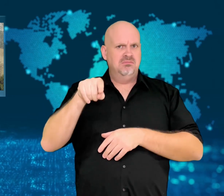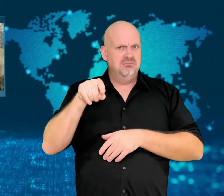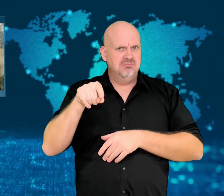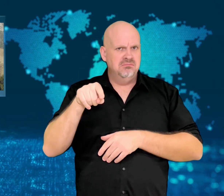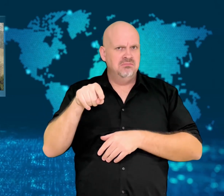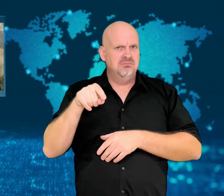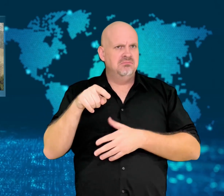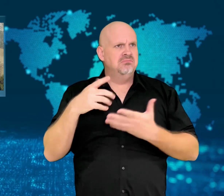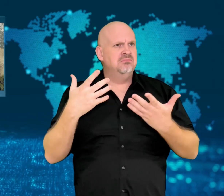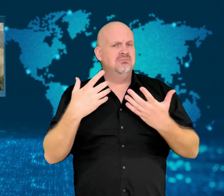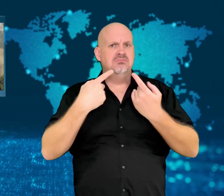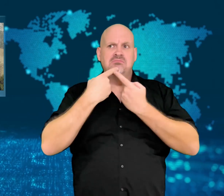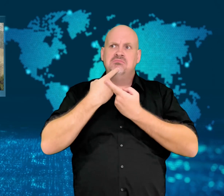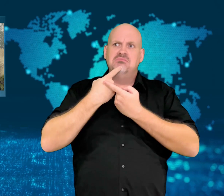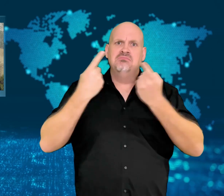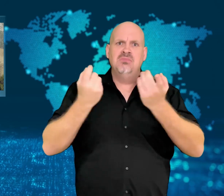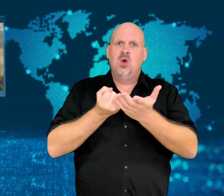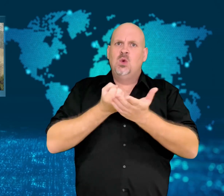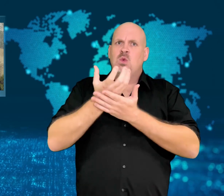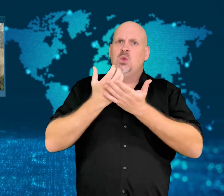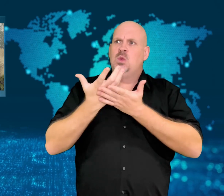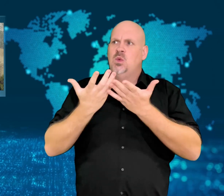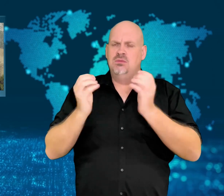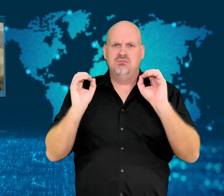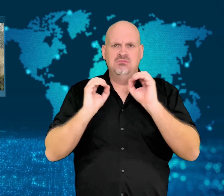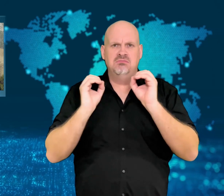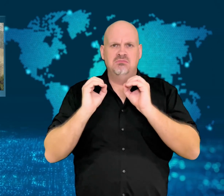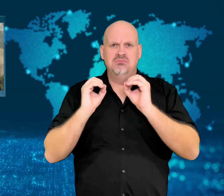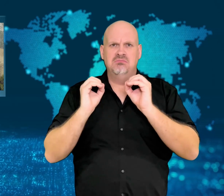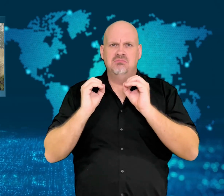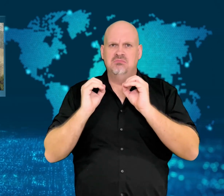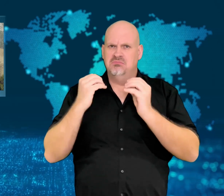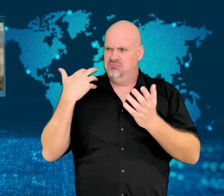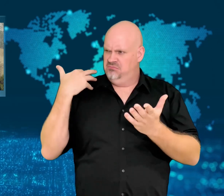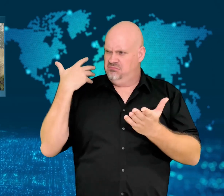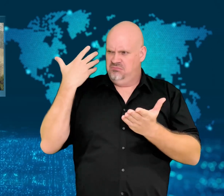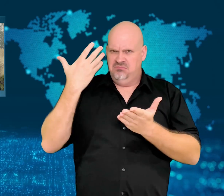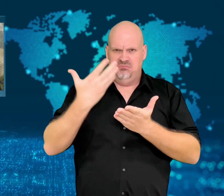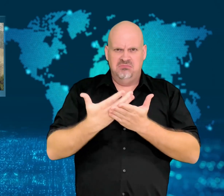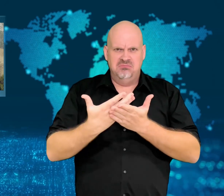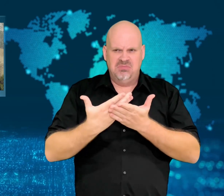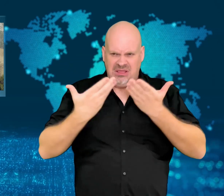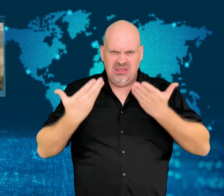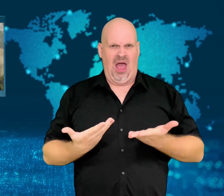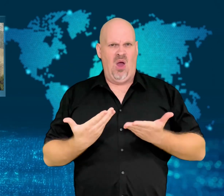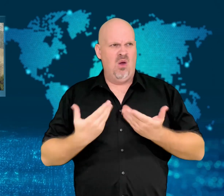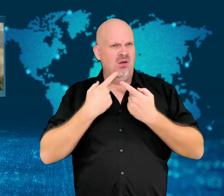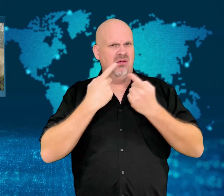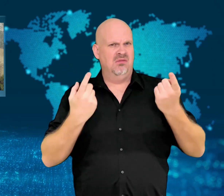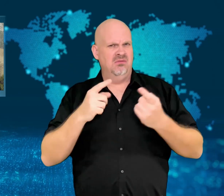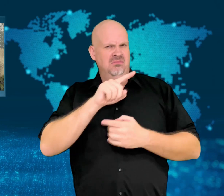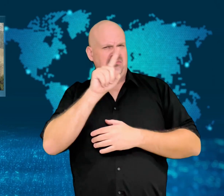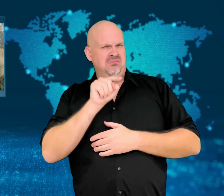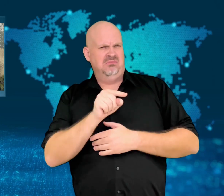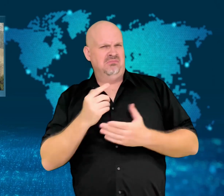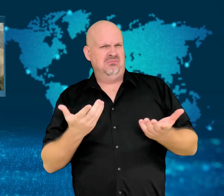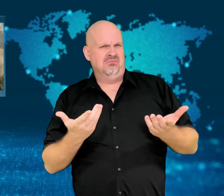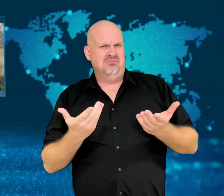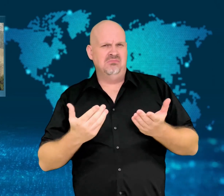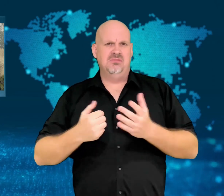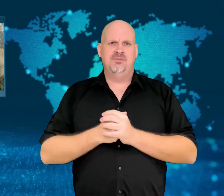in November when they were found.